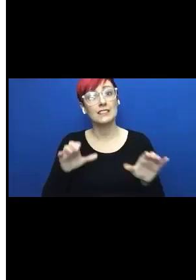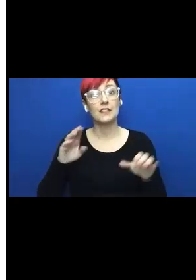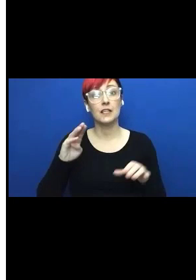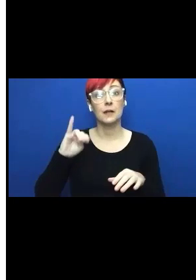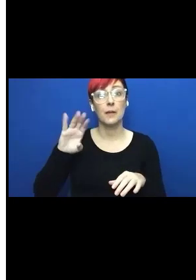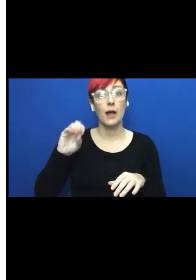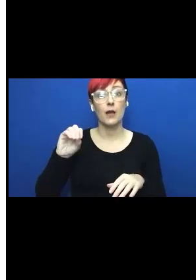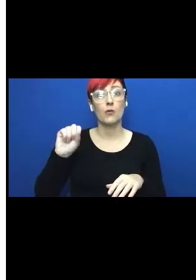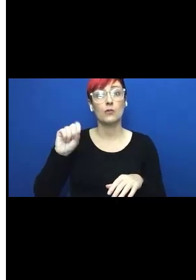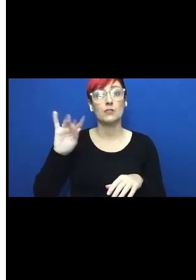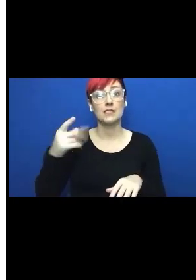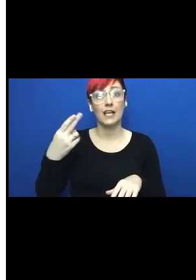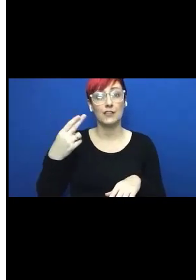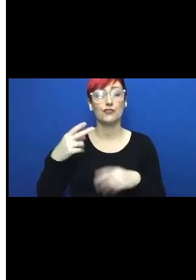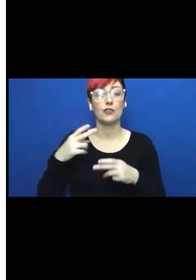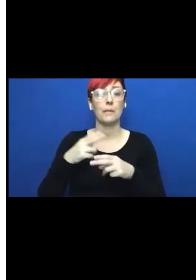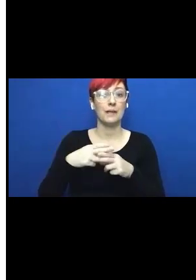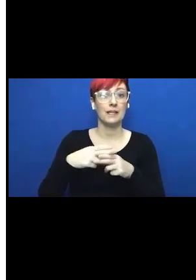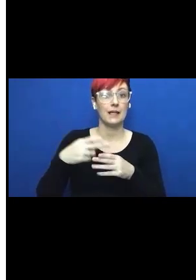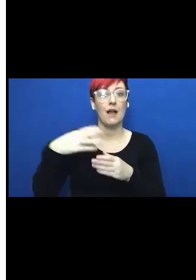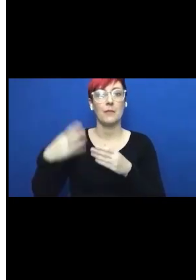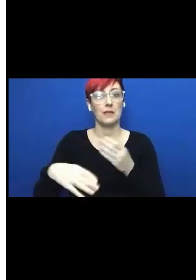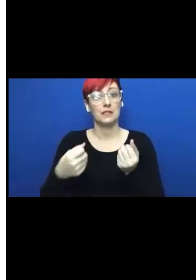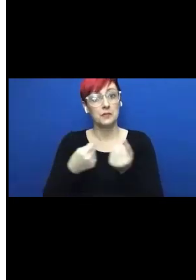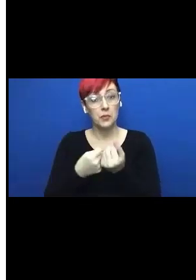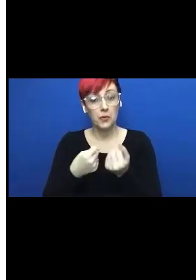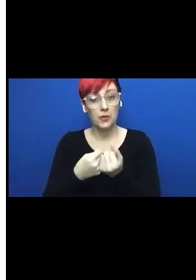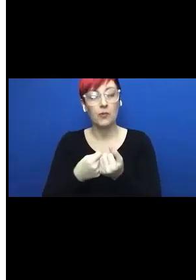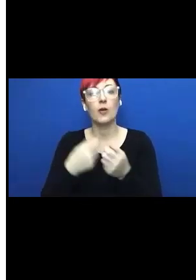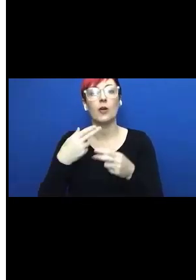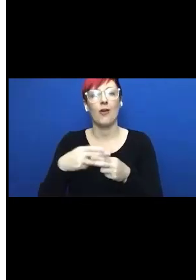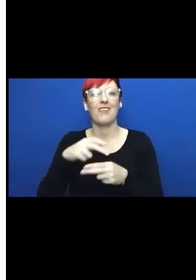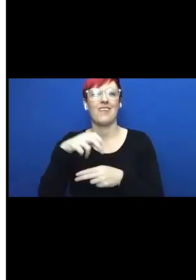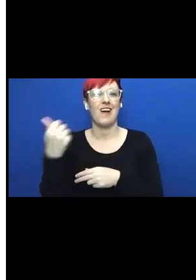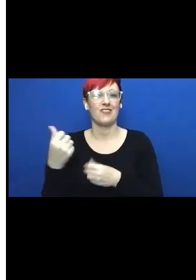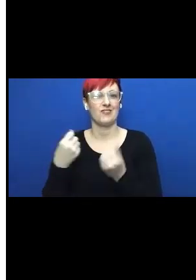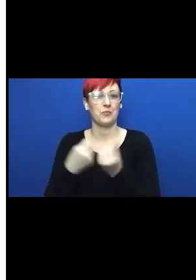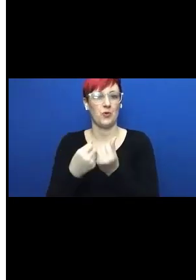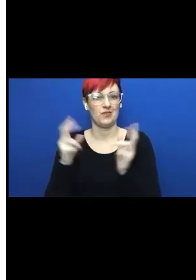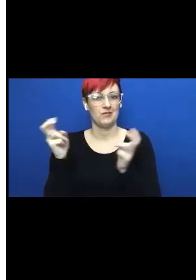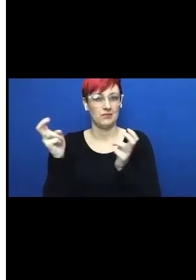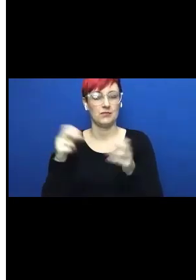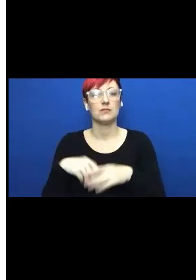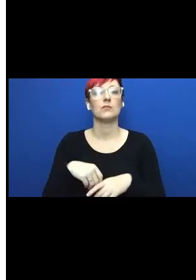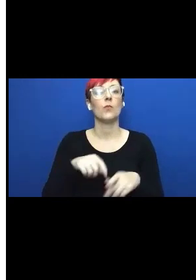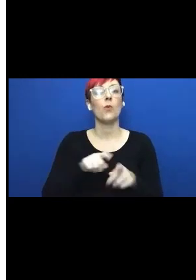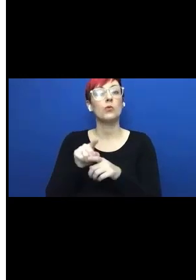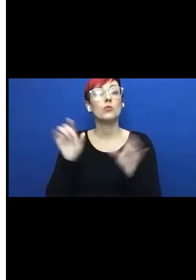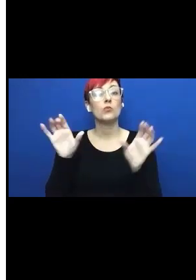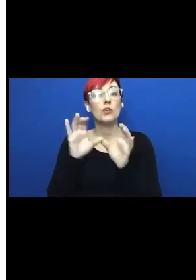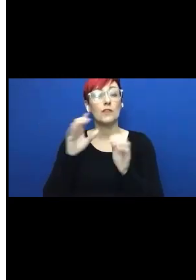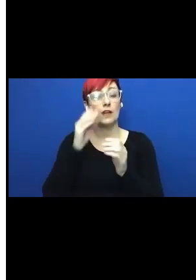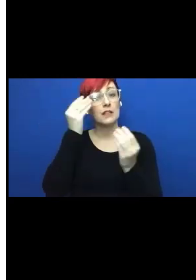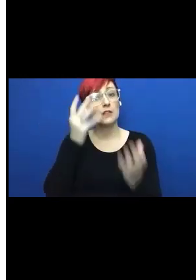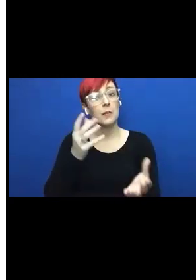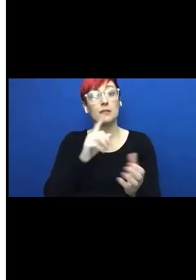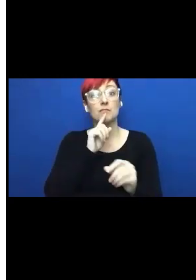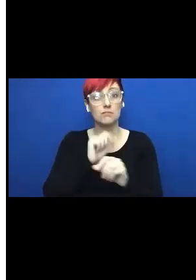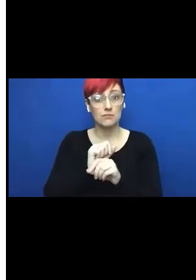pending and completed support, which we call other support, and then also certifying that the information is accurate, current, and complete,